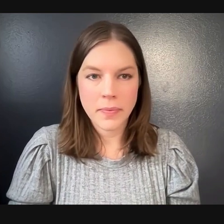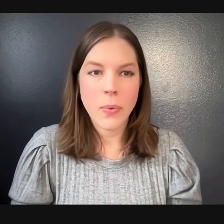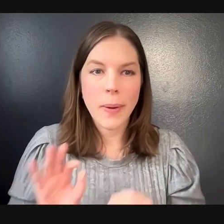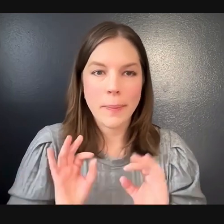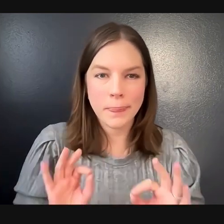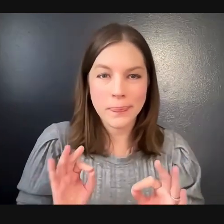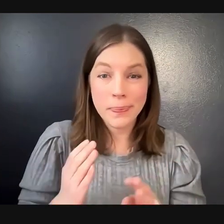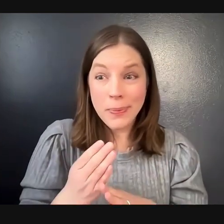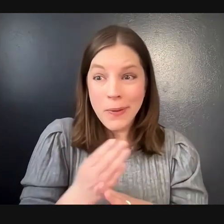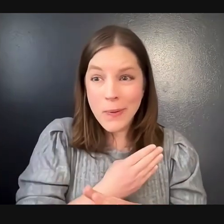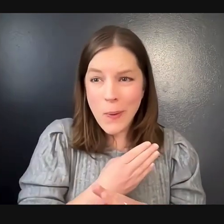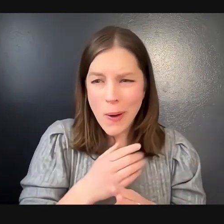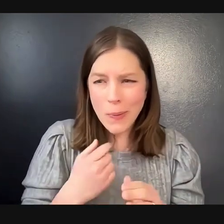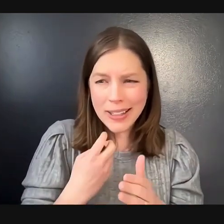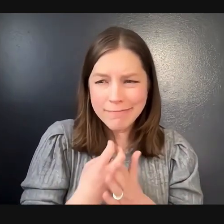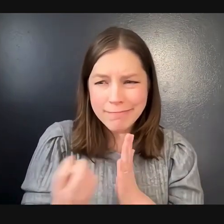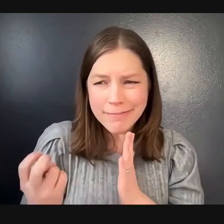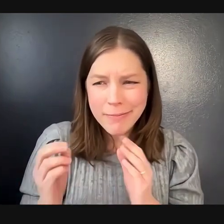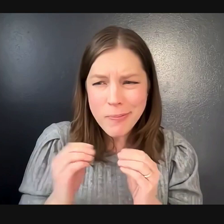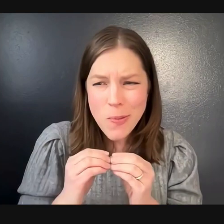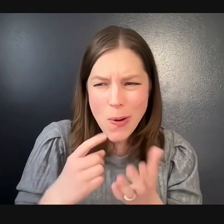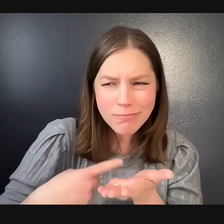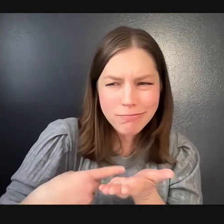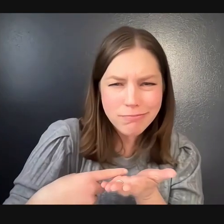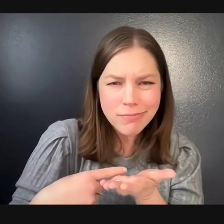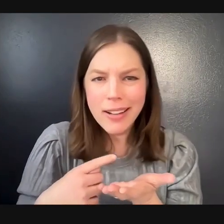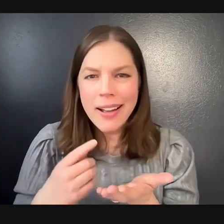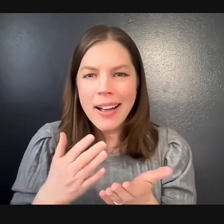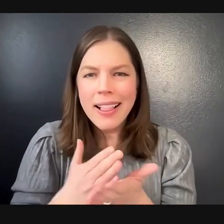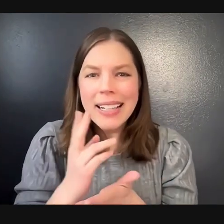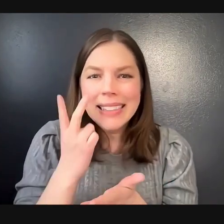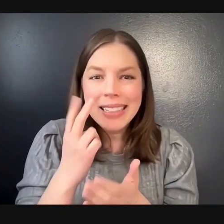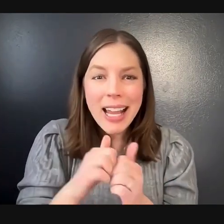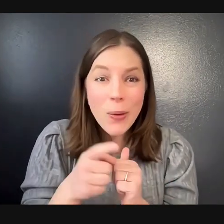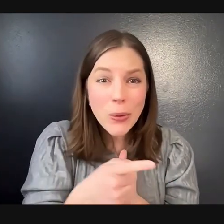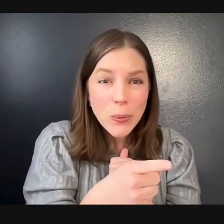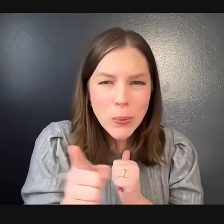All right. Before we dive into our topic today,